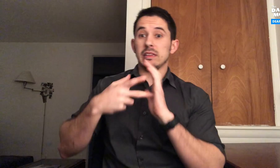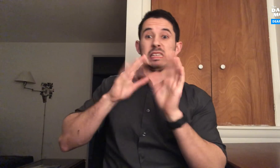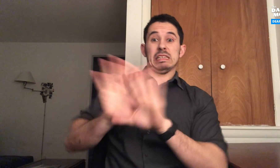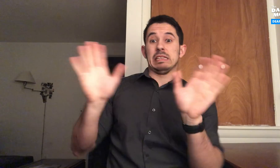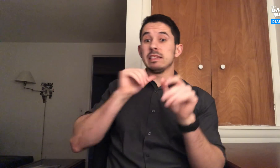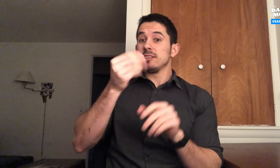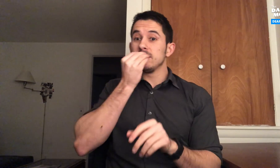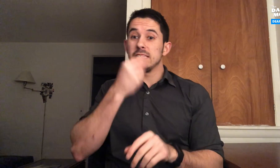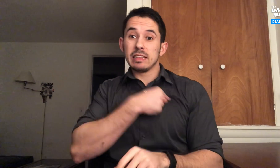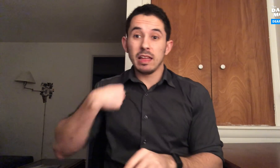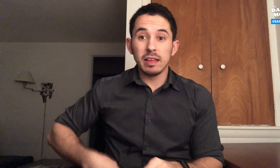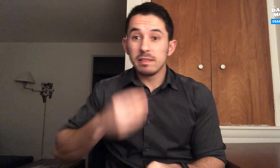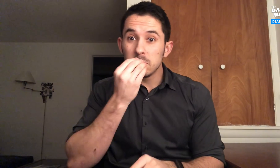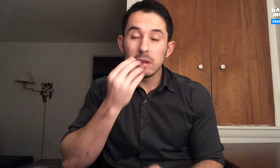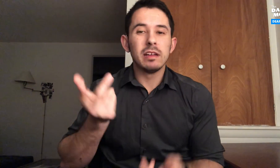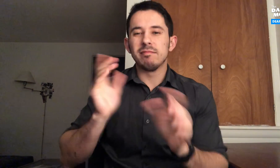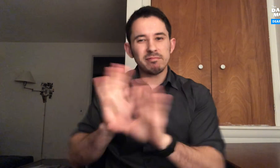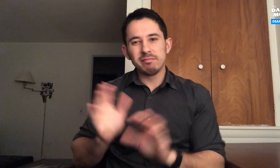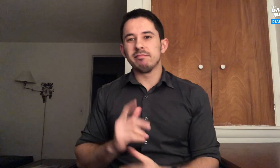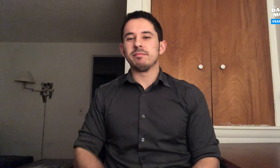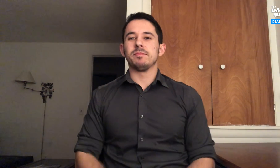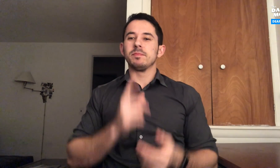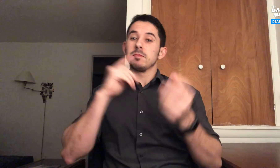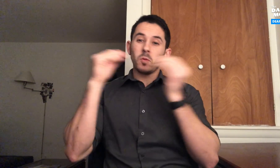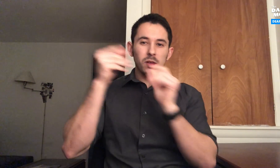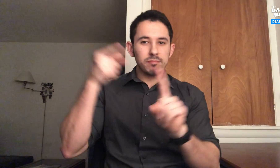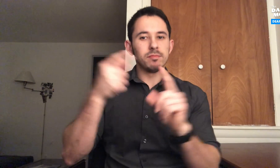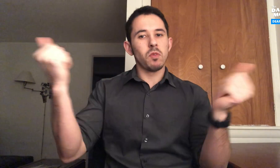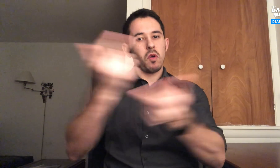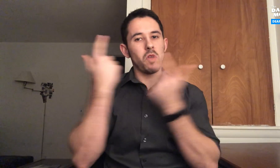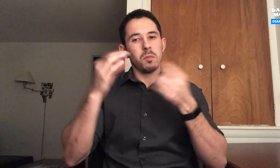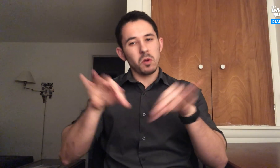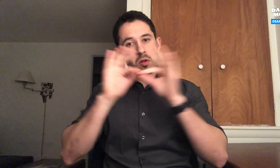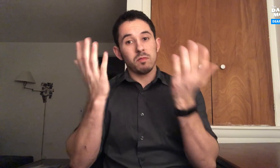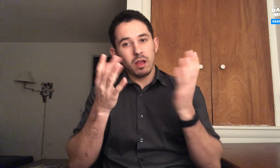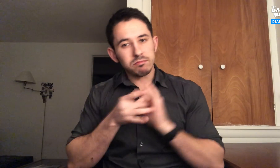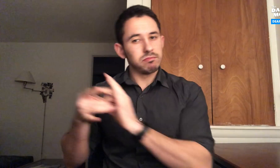Does that mean we shouldn’t eat Chinese food? No. The key point here is that it’s important for us